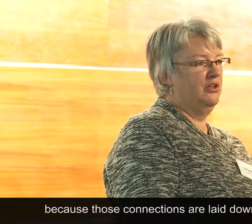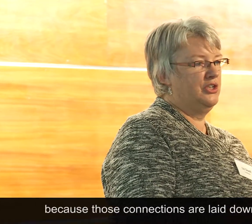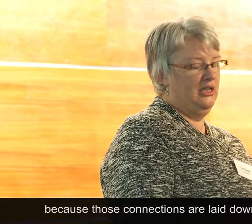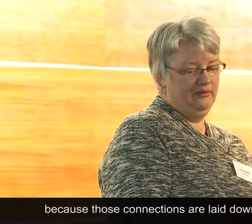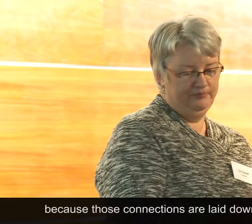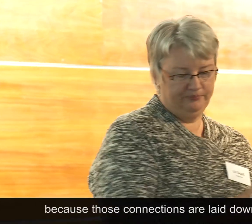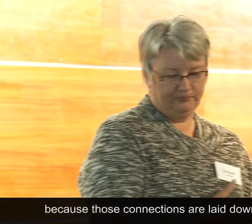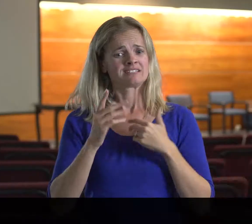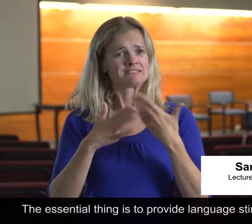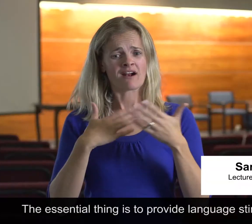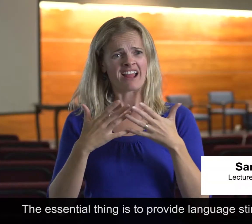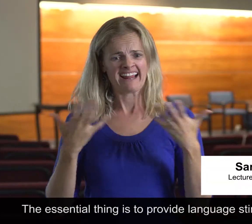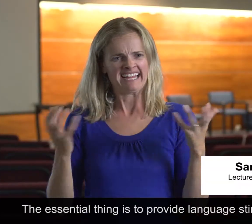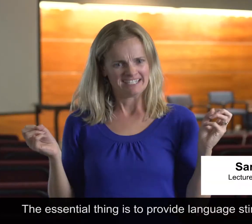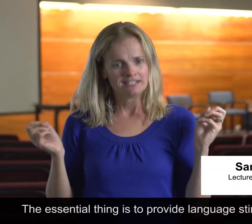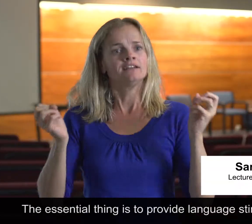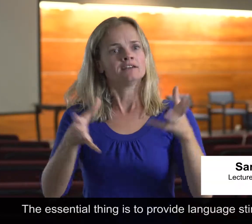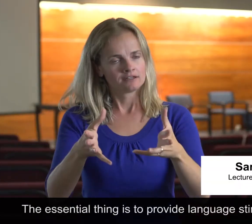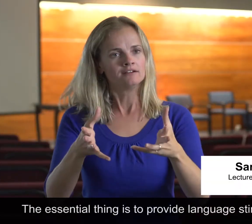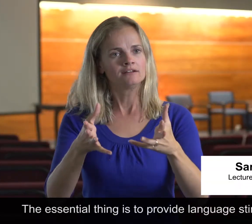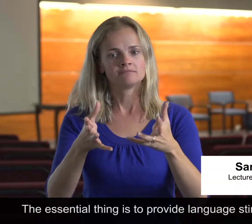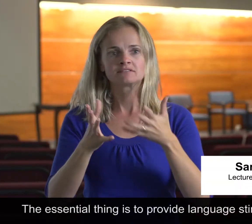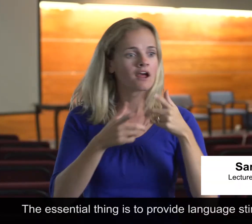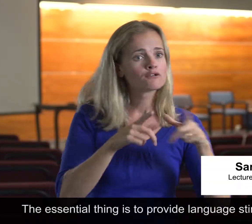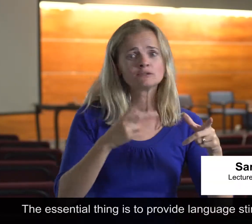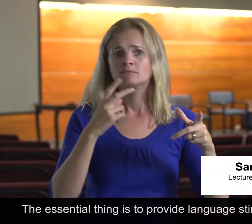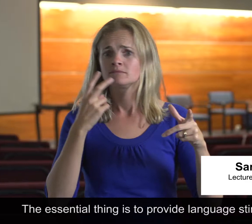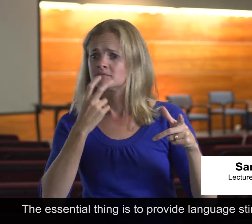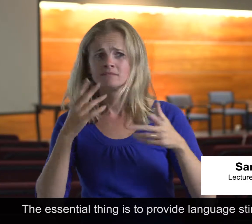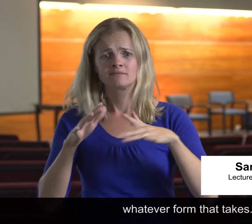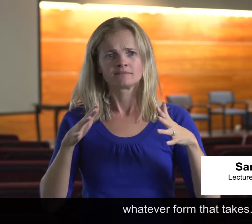neurologically. An interview with Sara Pivac Alexander, Lecturer, Deaf Studies Research Unit, Victoria University. Sara (signing): The essential thing is to provide language stimulation to the child,